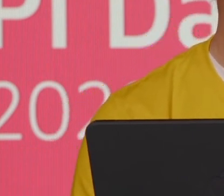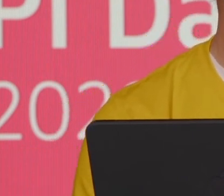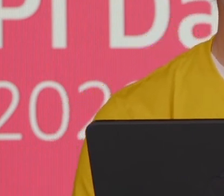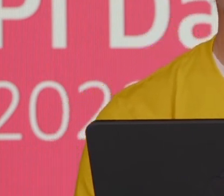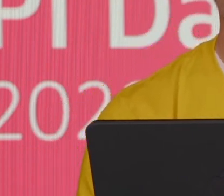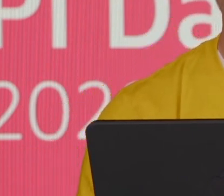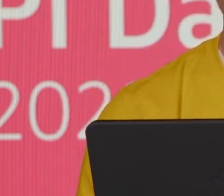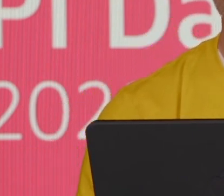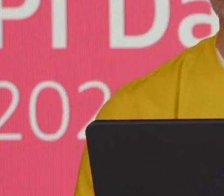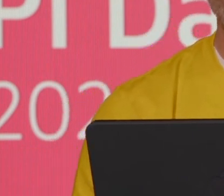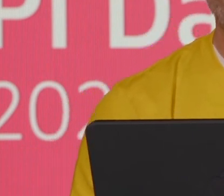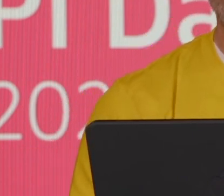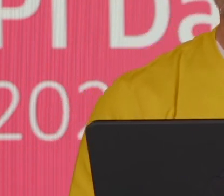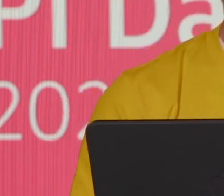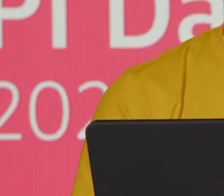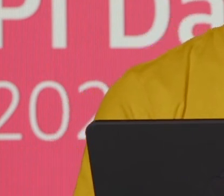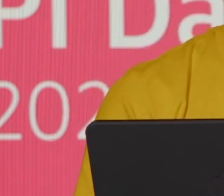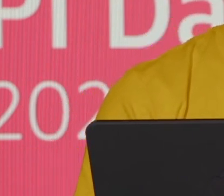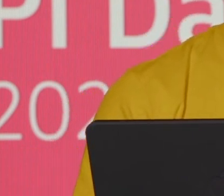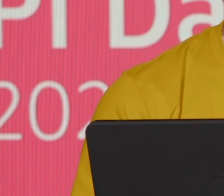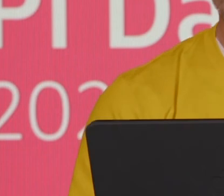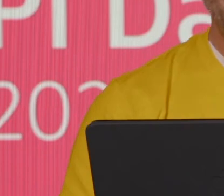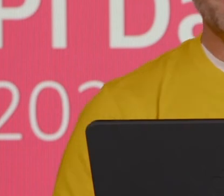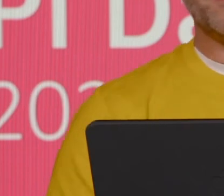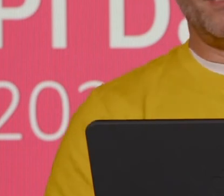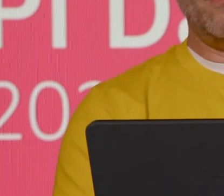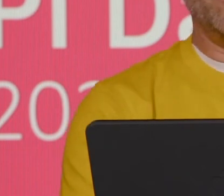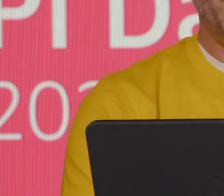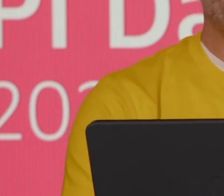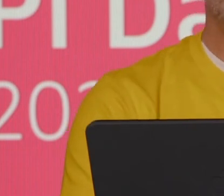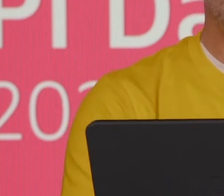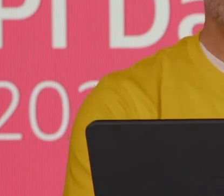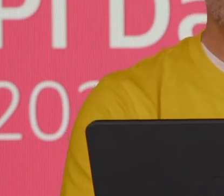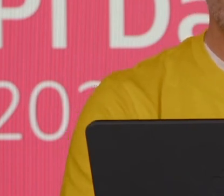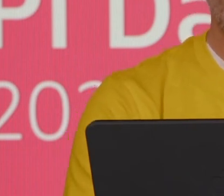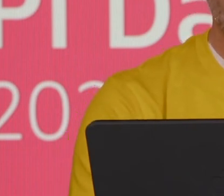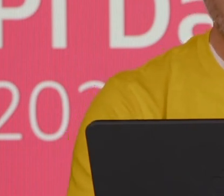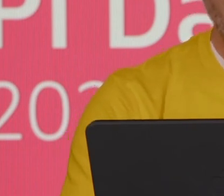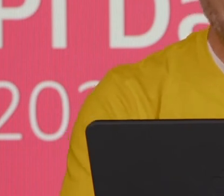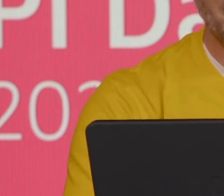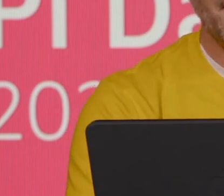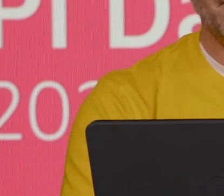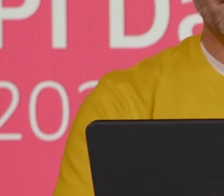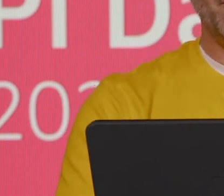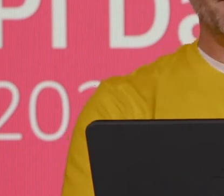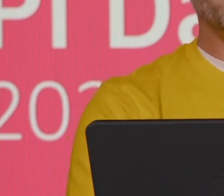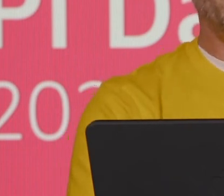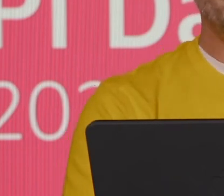tell us a little bit more about the pies for Pi Day. Okay, so Baked from the Hart, H-A-R-T, that's our official pie supplier.